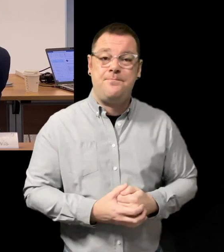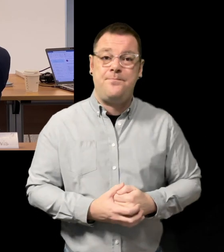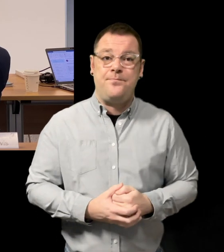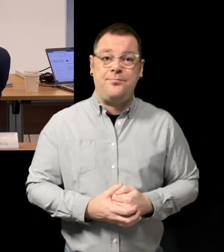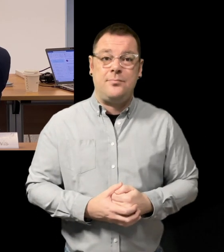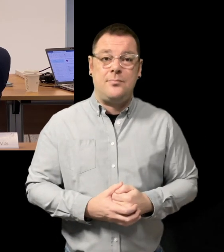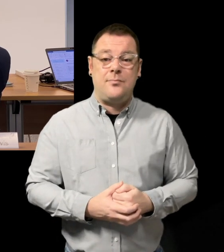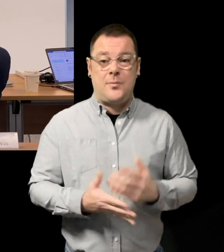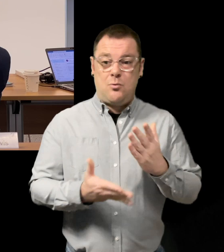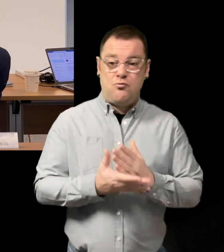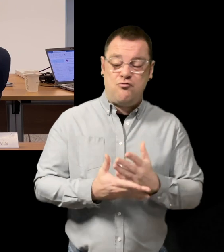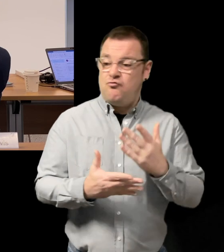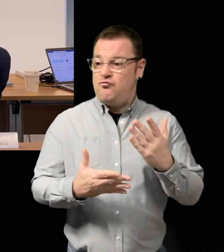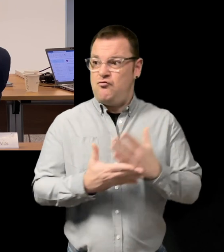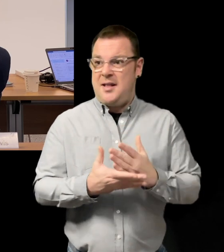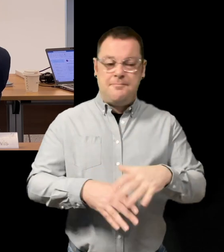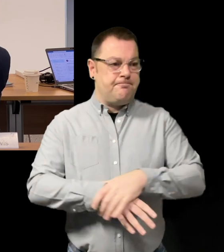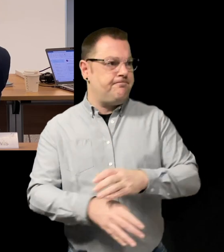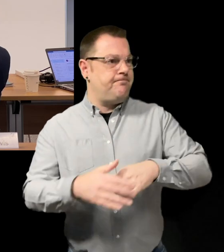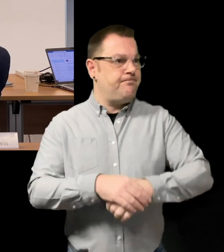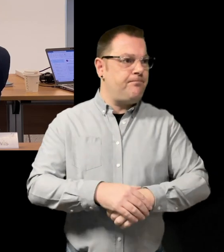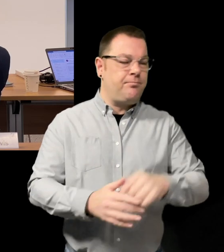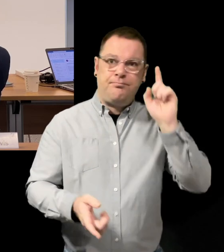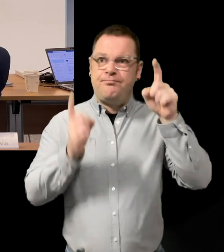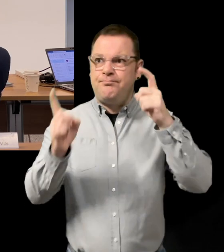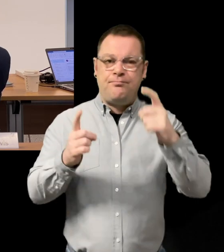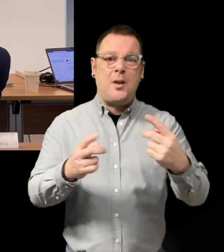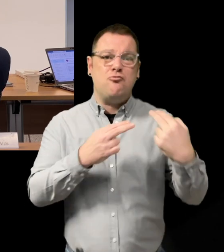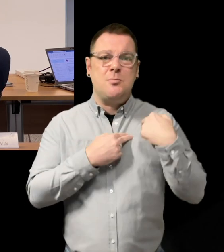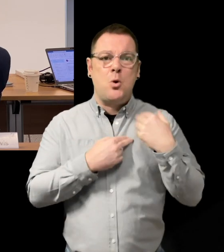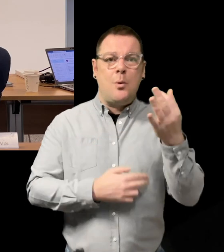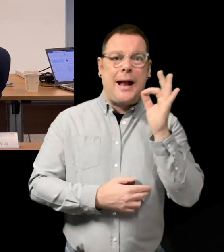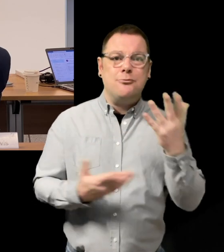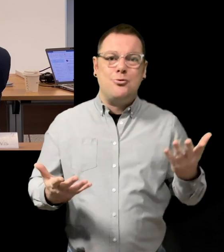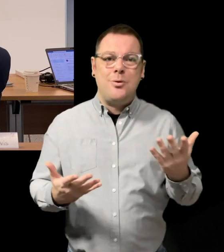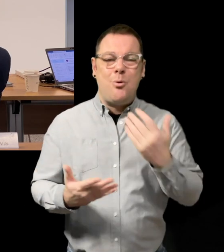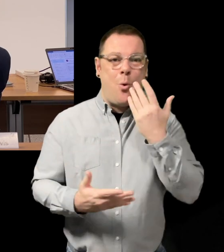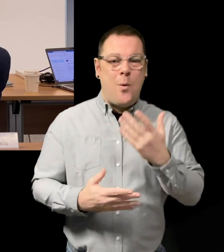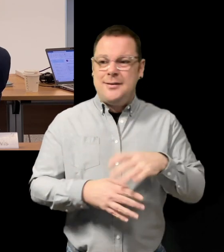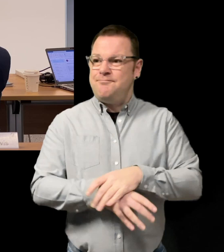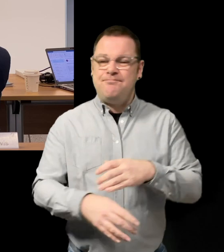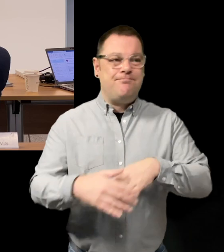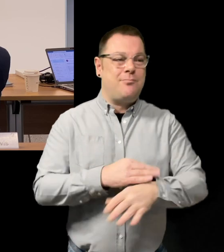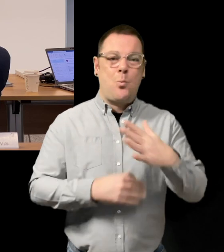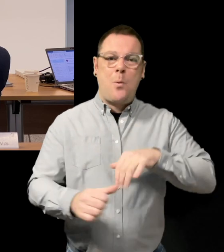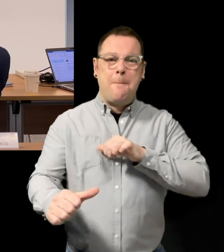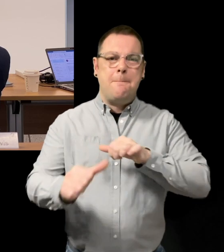We are a progressive, forward thinking, responsible council, always striving to be the best.